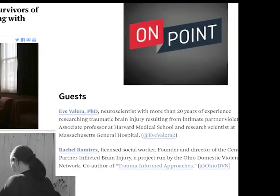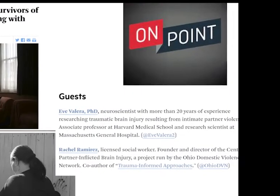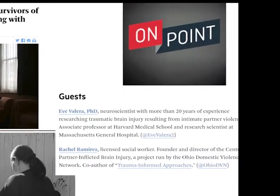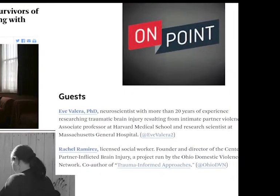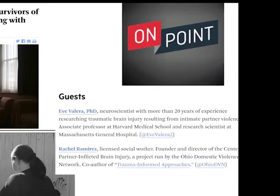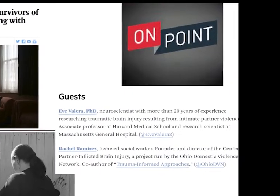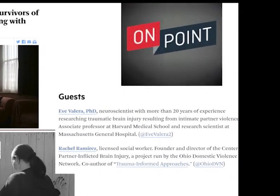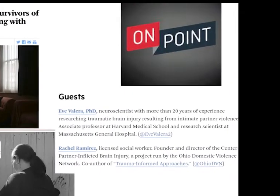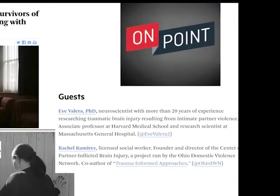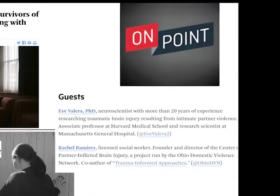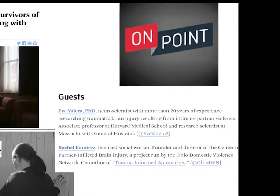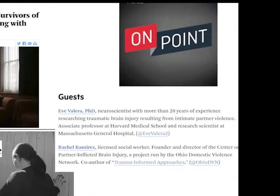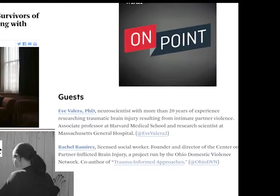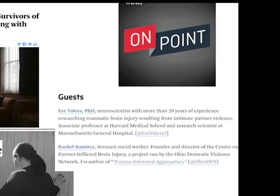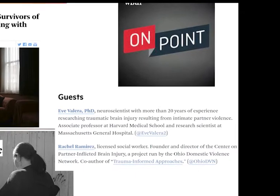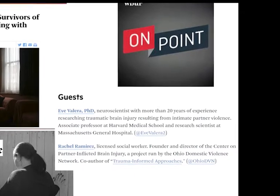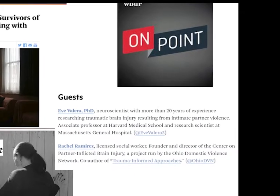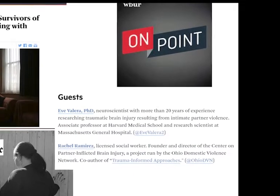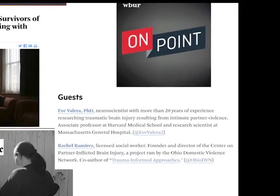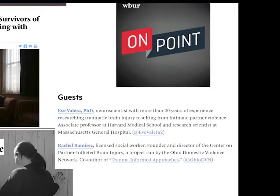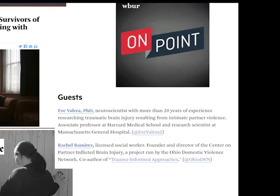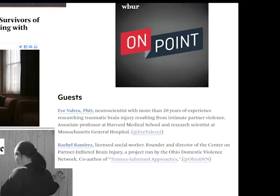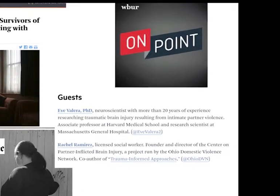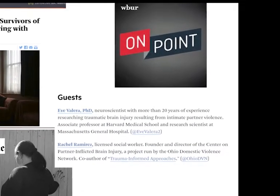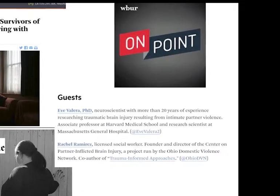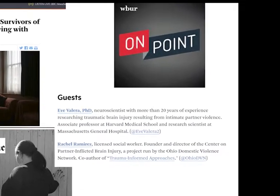highlighting the prevalence of brain injury among DV survivors, got national attention,